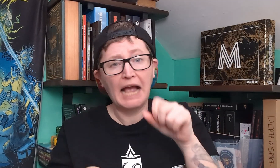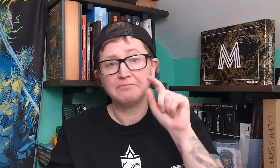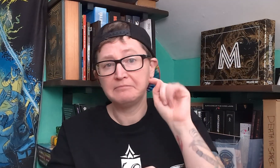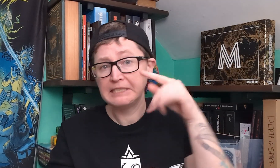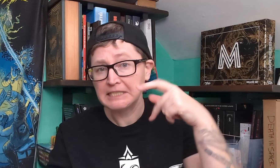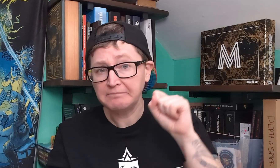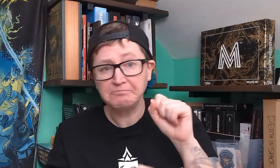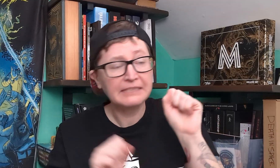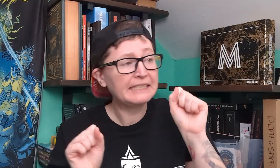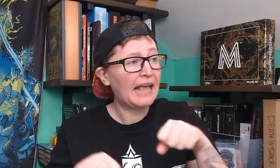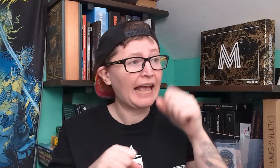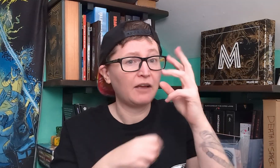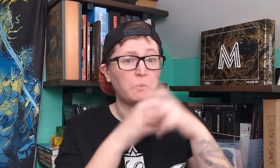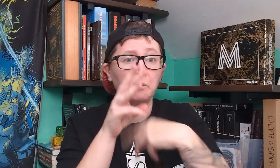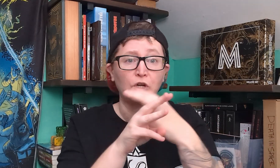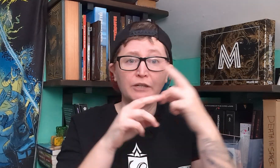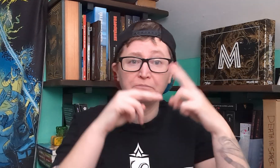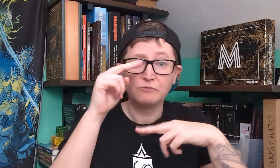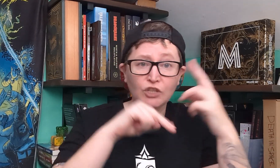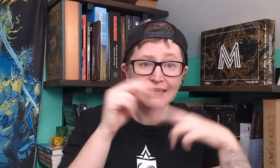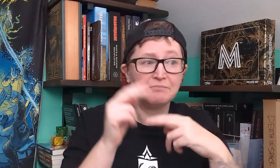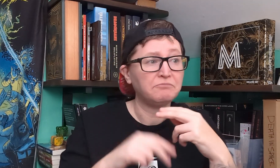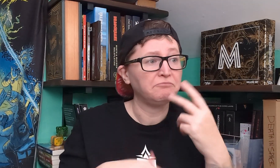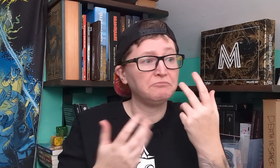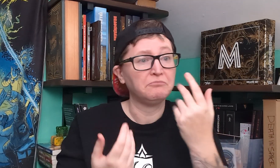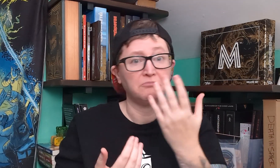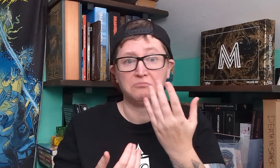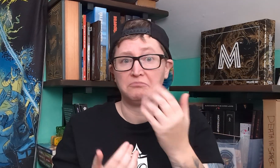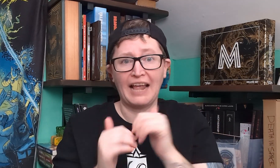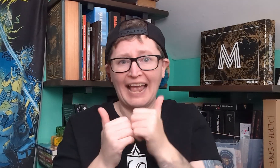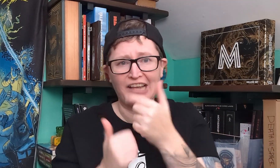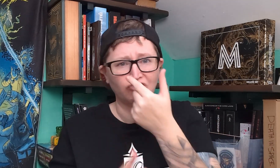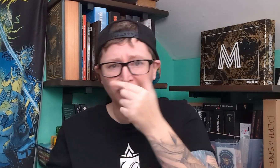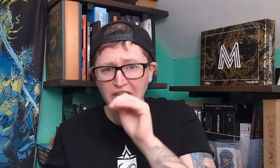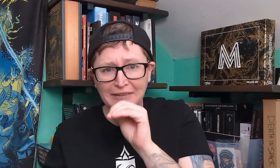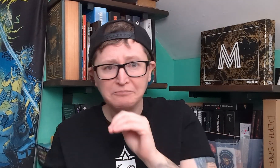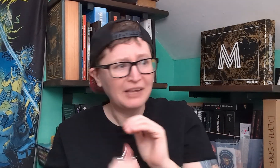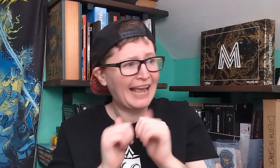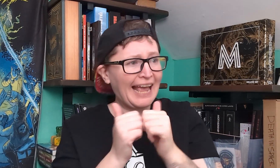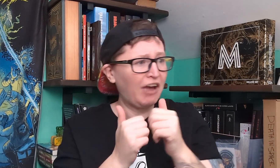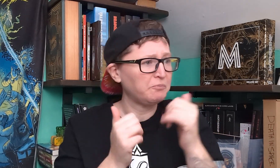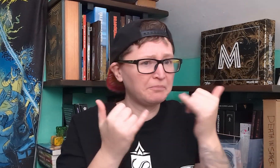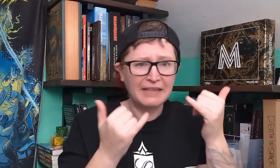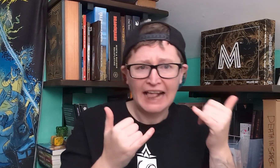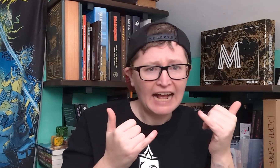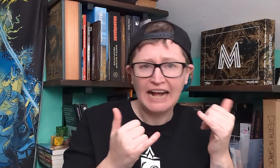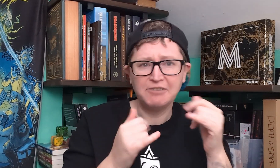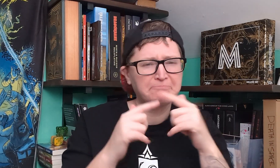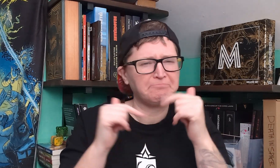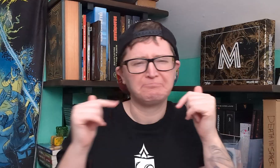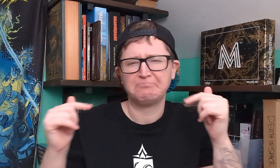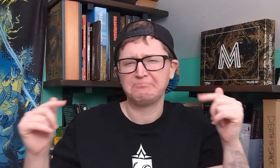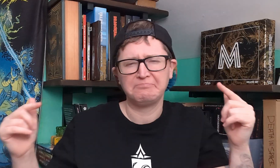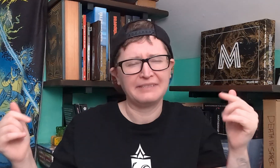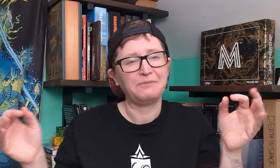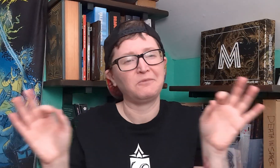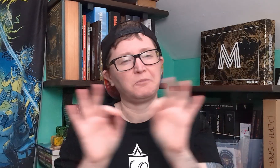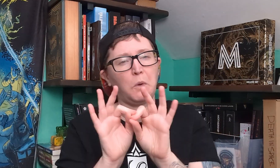tips, worldbuilding, how to be a GM, how to play, etc.